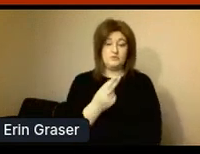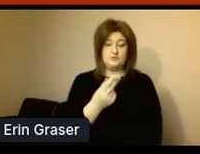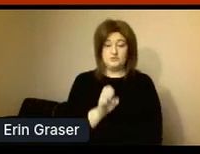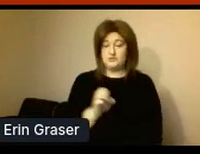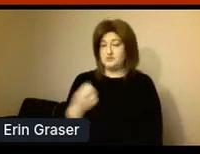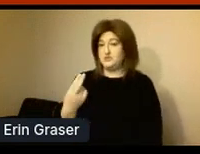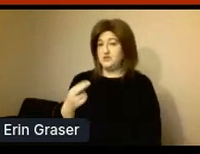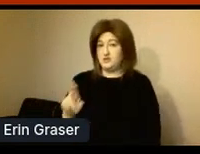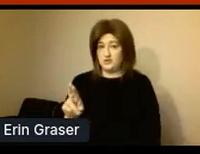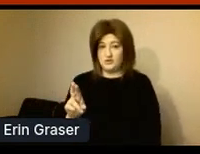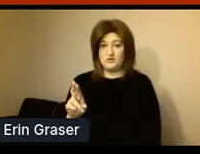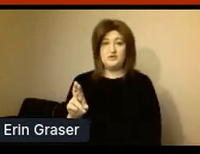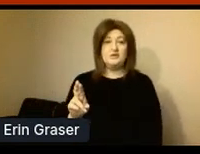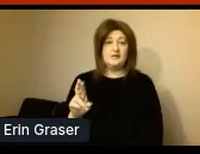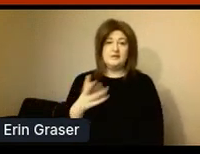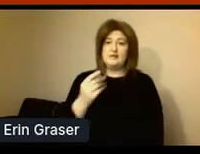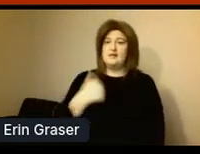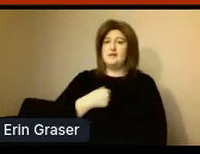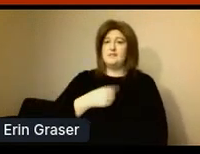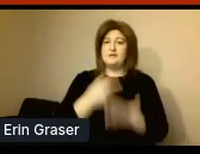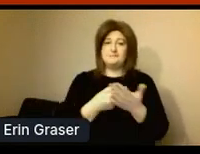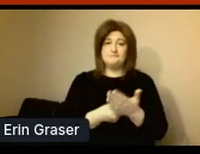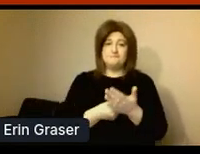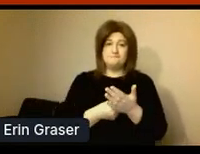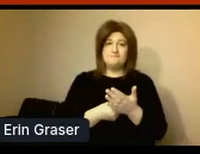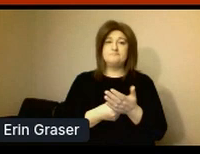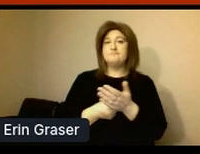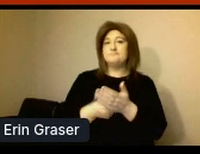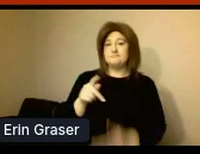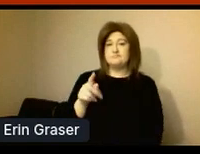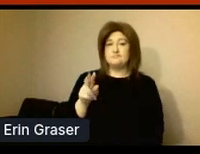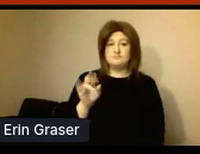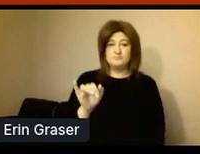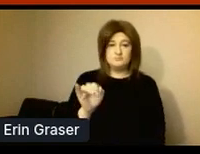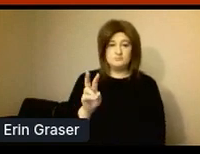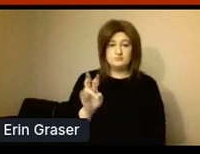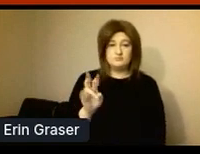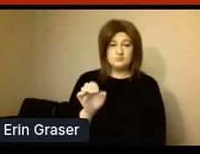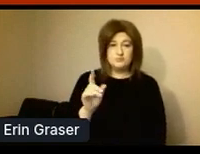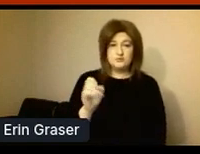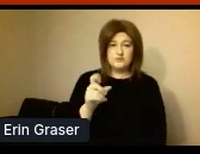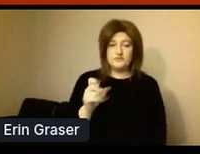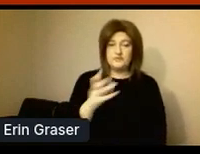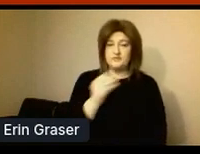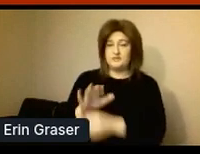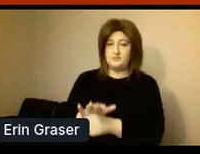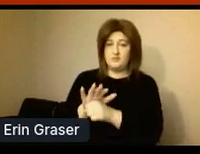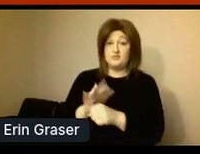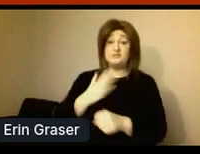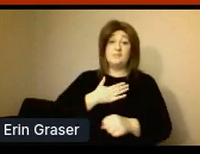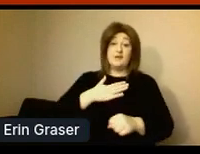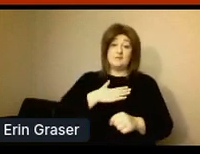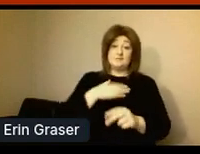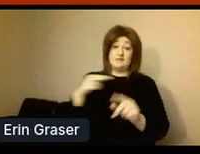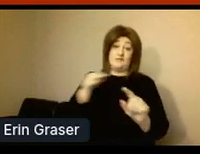And I'm going to be talking a little bit about privilege and oppression, like I said, through my own lens. So I'm going to weave in some stories,